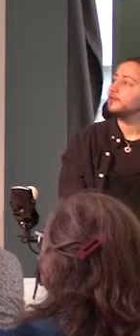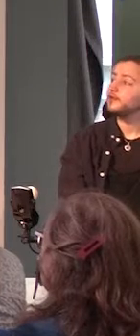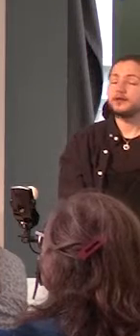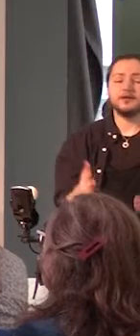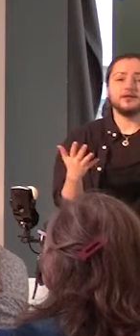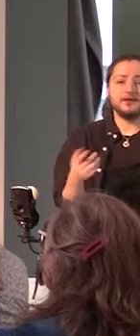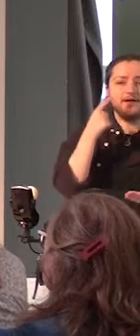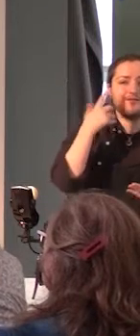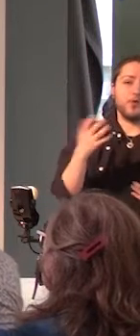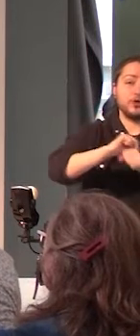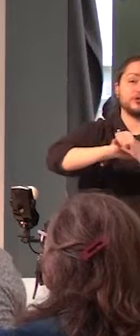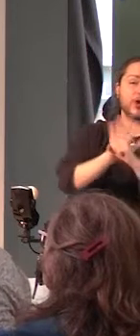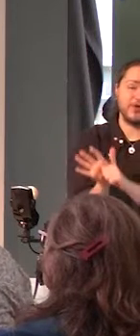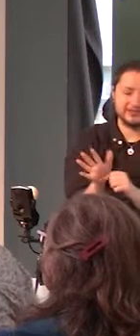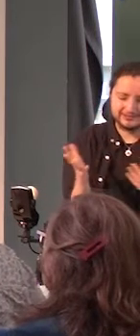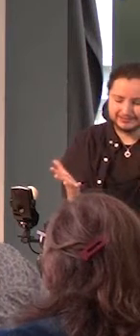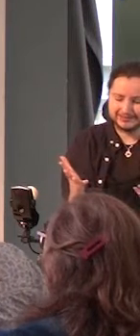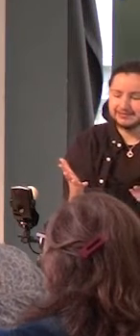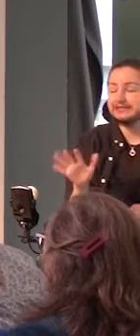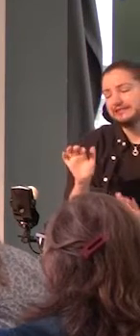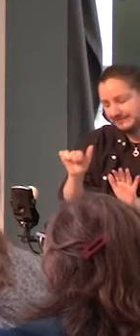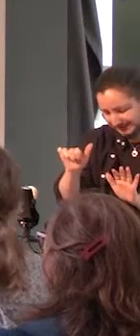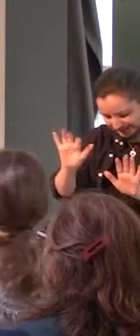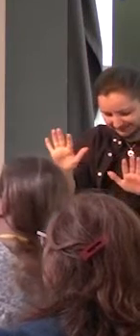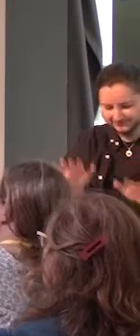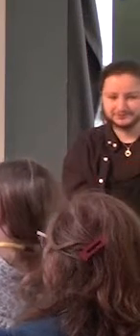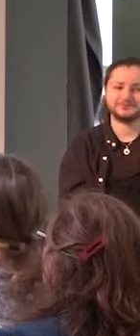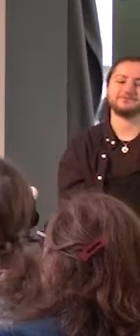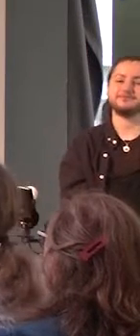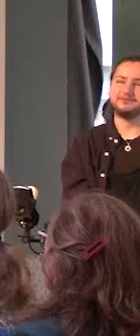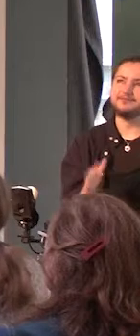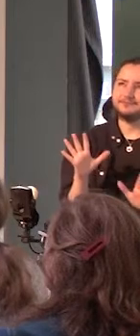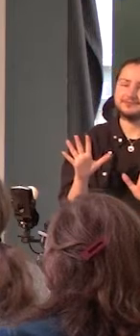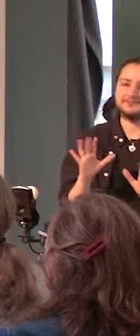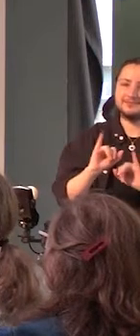COVID-19 then. And so COVID-19 here, the dreaded pandemic.